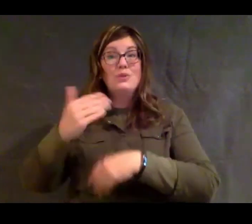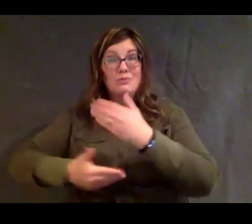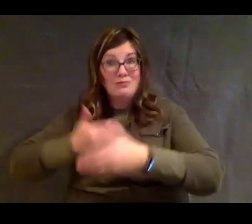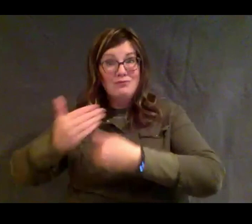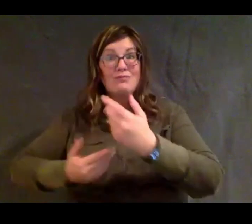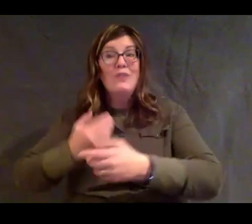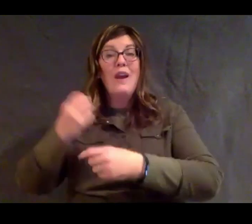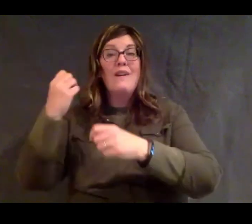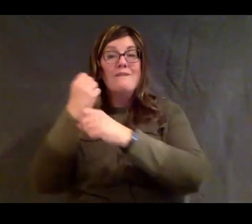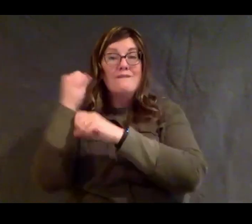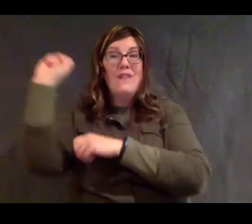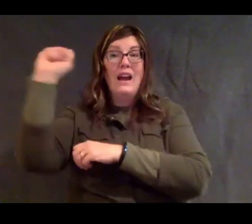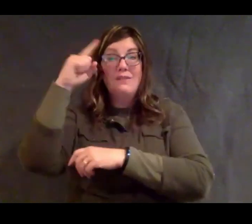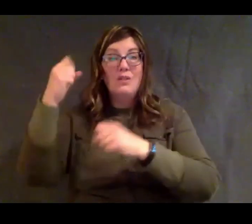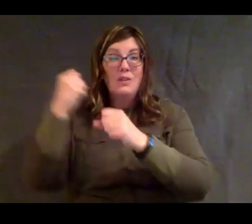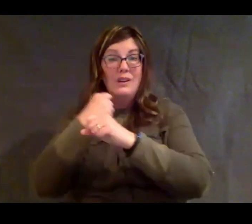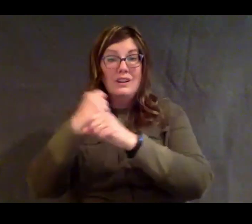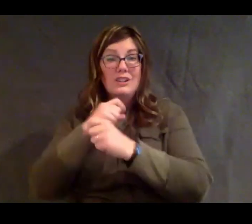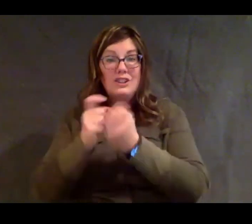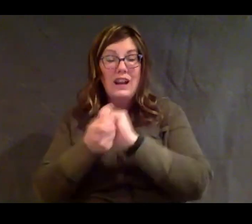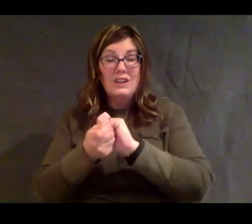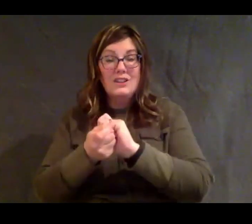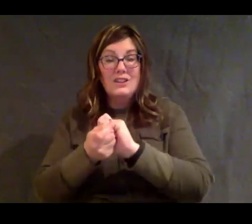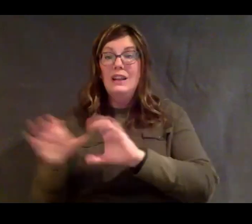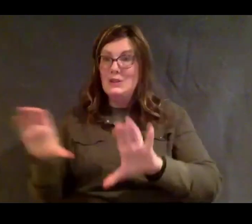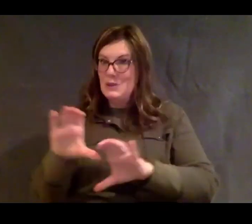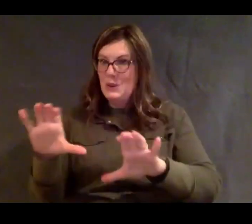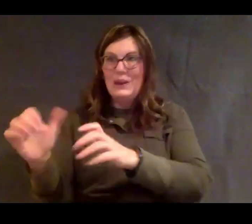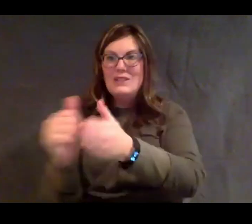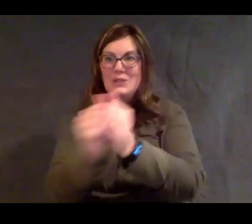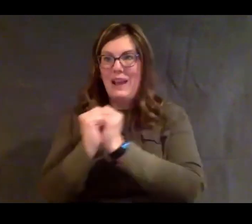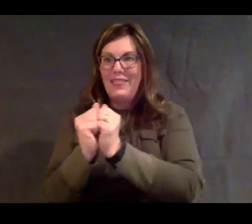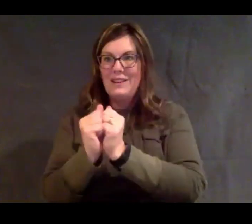on a lot of stuff let's get it done together all right bye everyone enjoy the rest of your